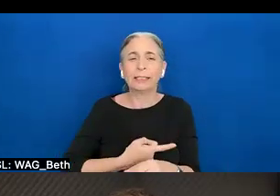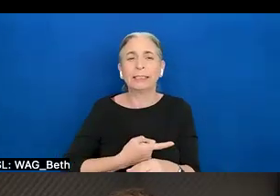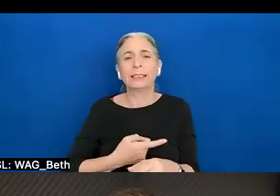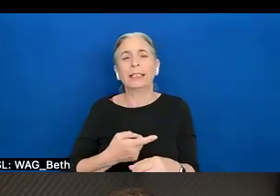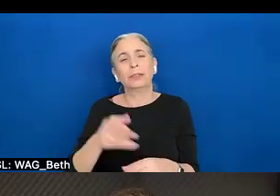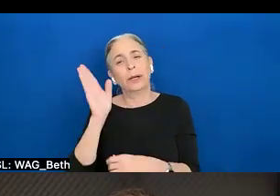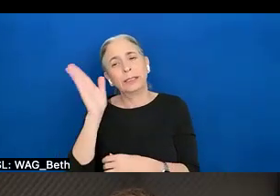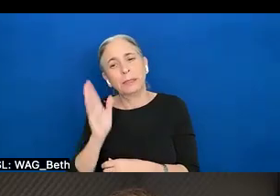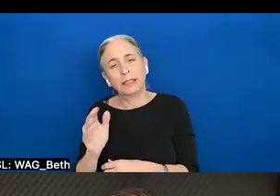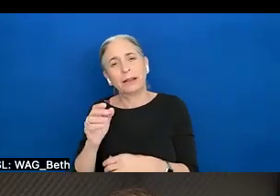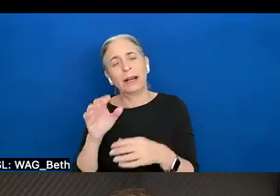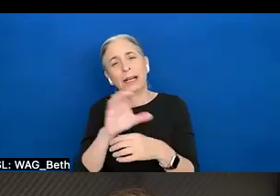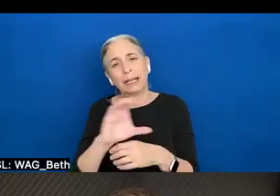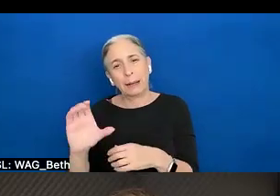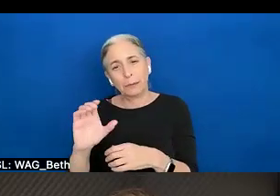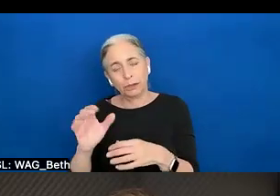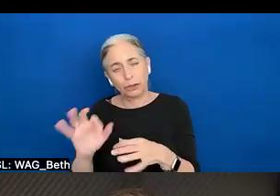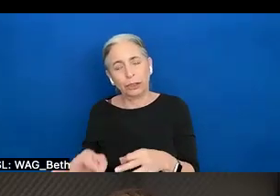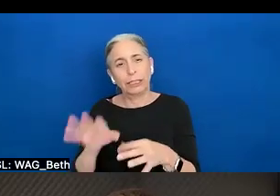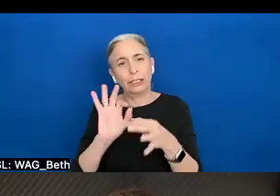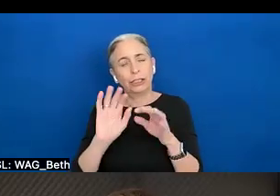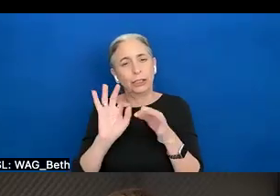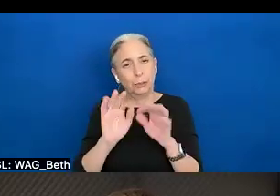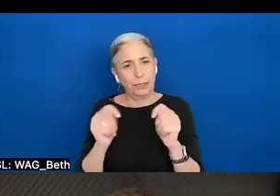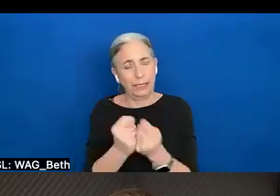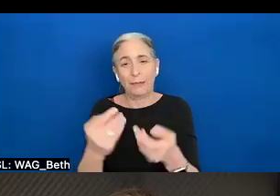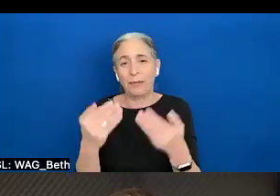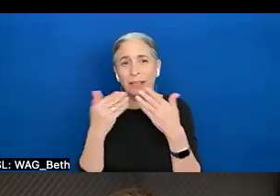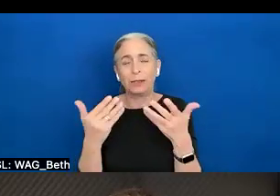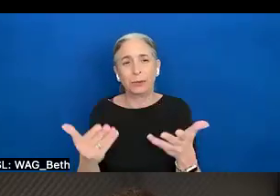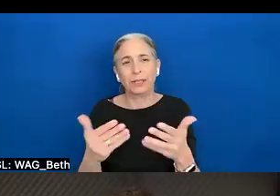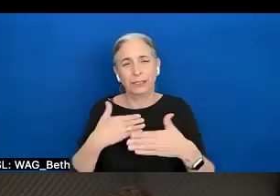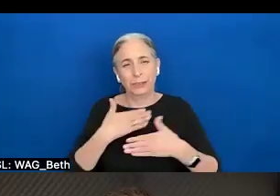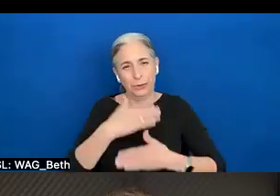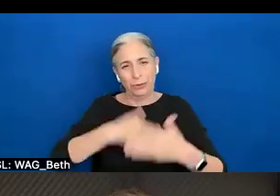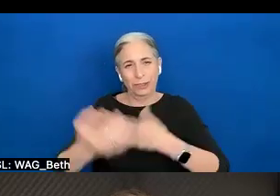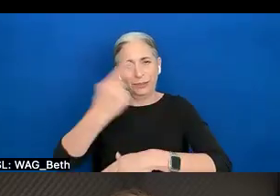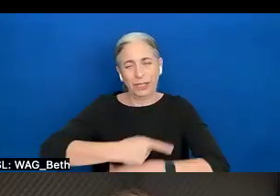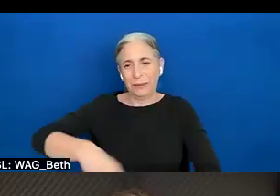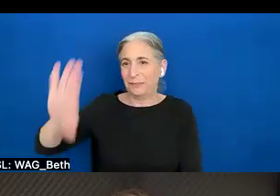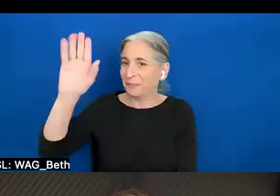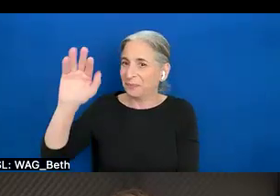to our speaker, our captioner, and our ASL team. Thank you so much, and have a great day. Recording stopped.